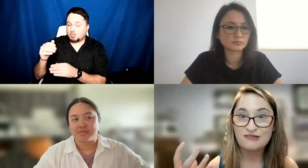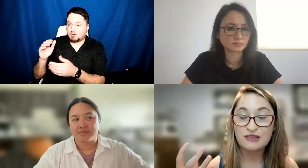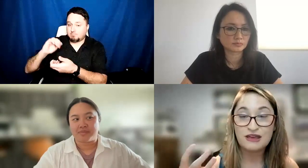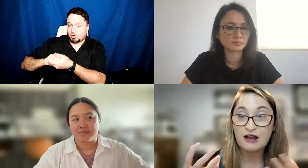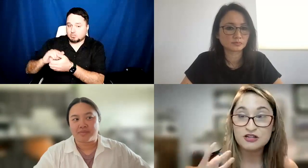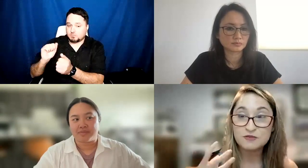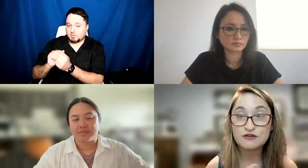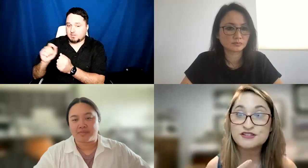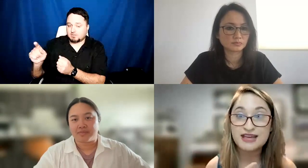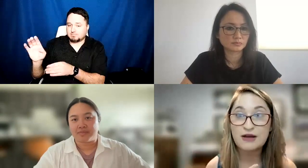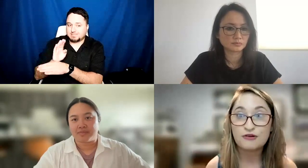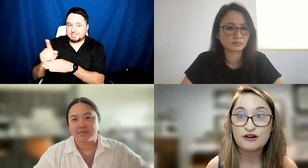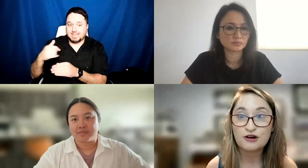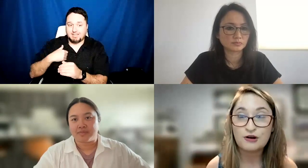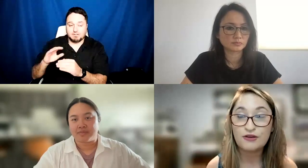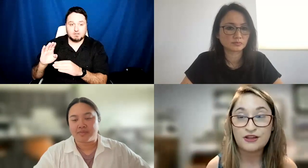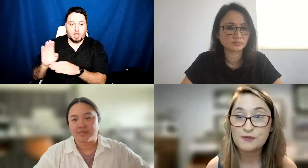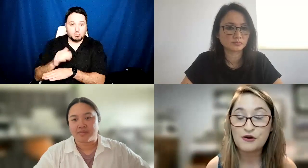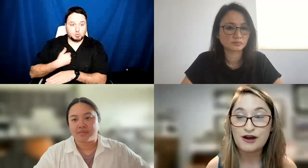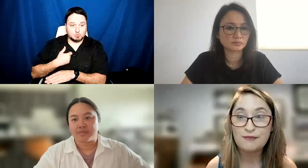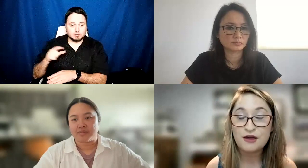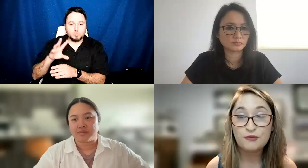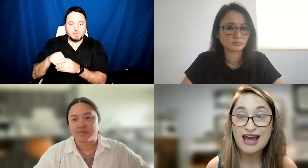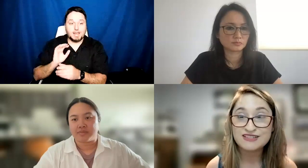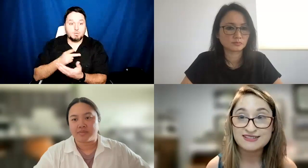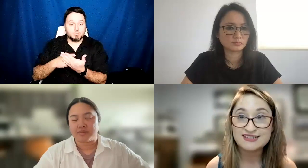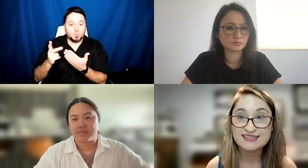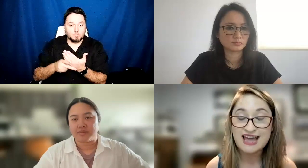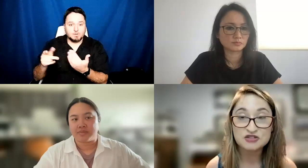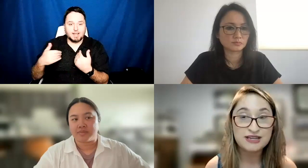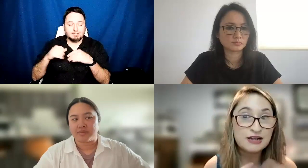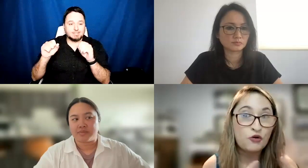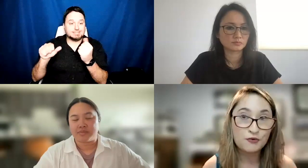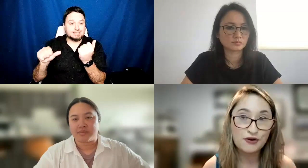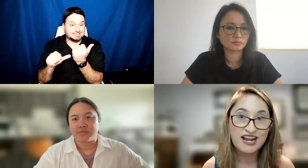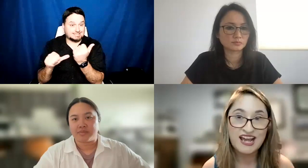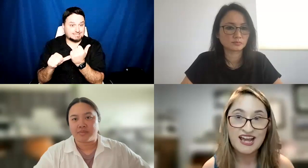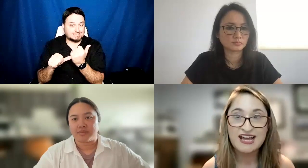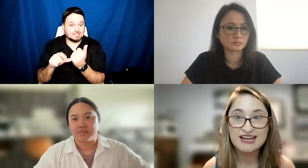so that the entrepreneurs that were within our program would have assistance actually incorporating